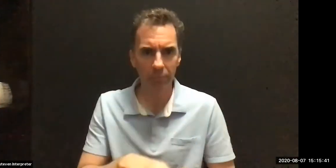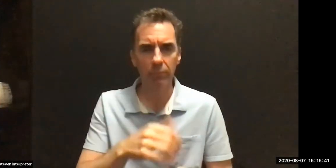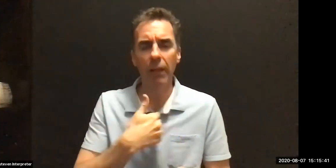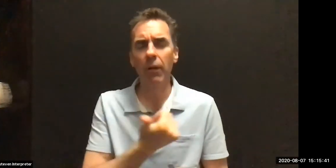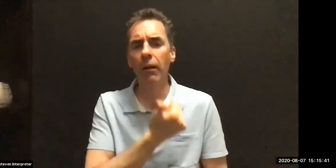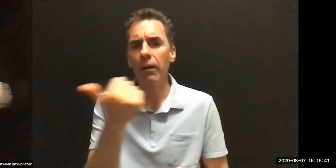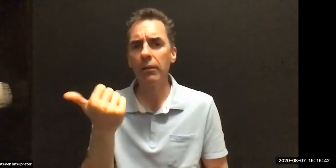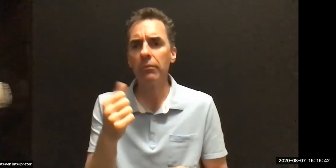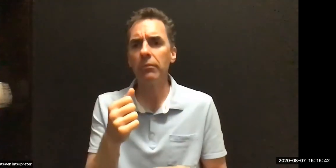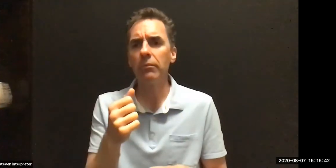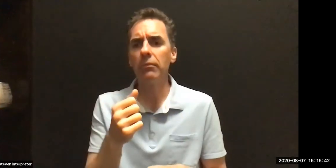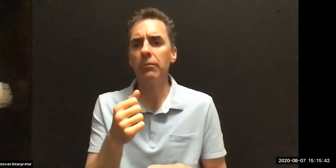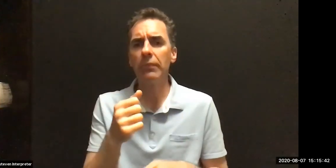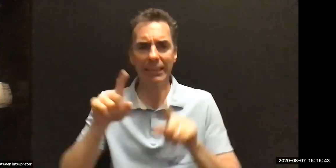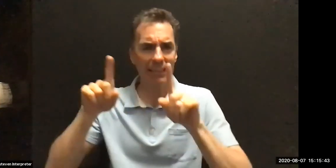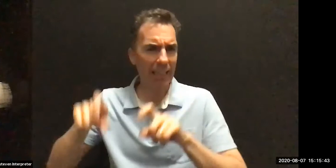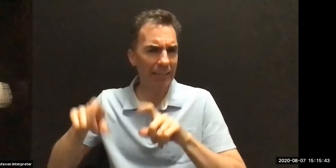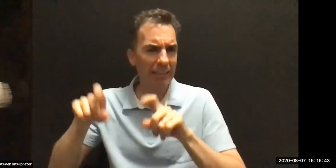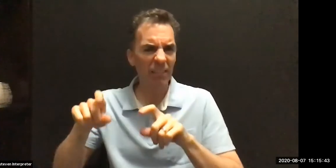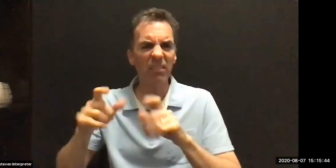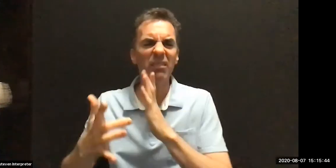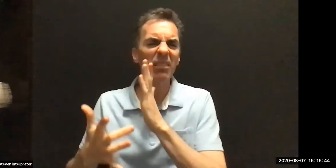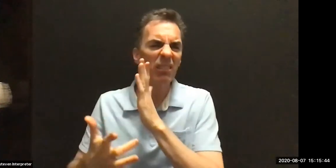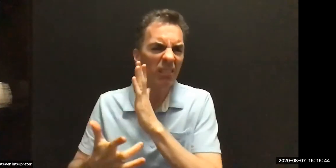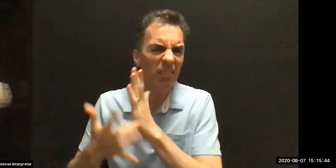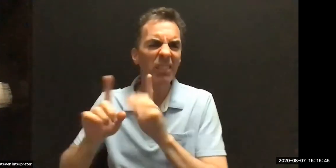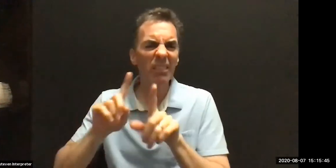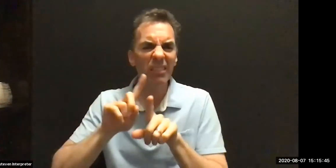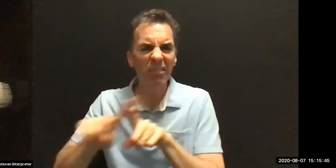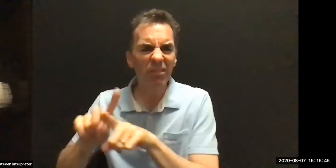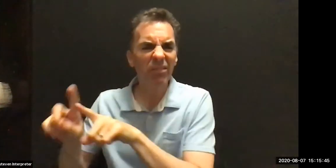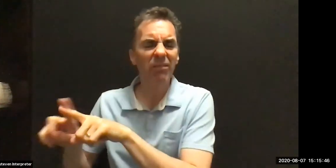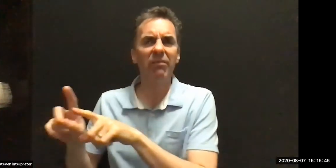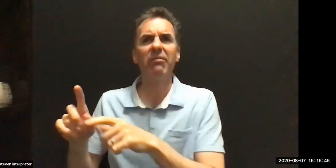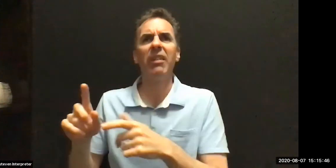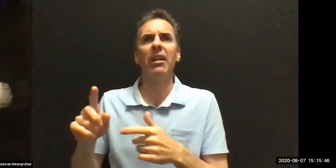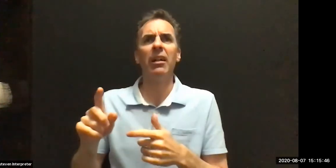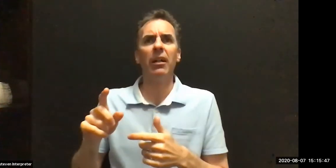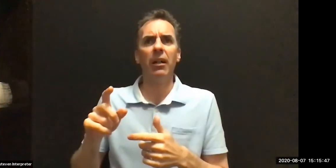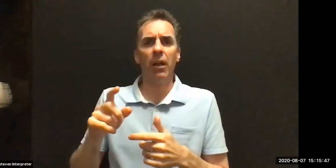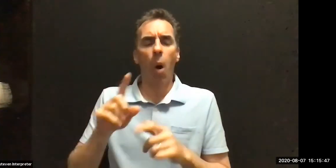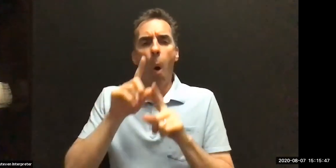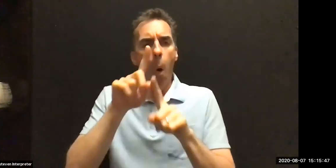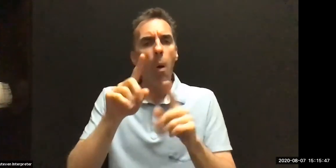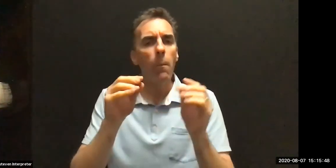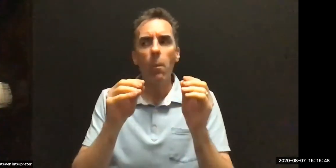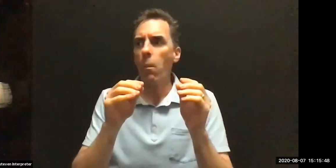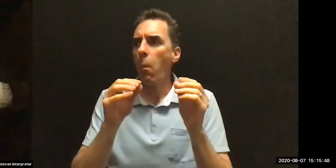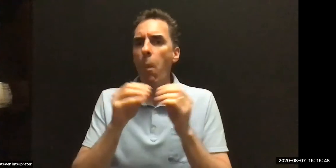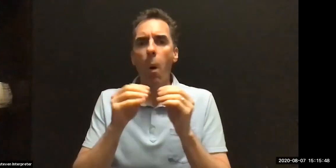Channelle Charest: And we're testing out some different technologies there as well. So they're meant to be more interactive and more of a like experience.